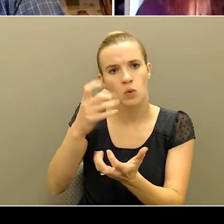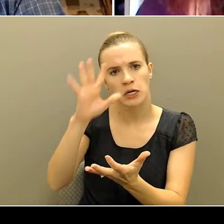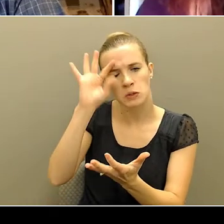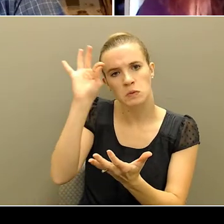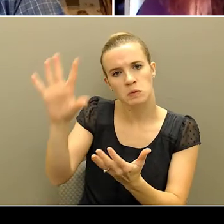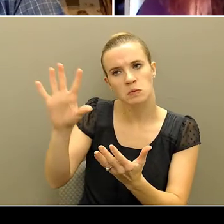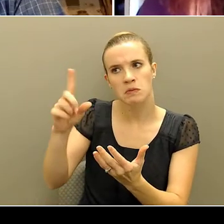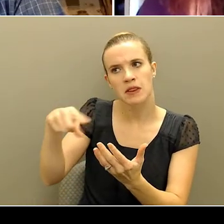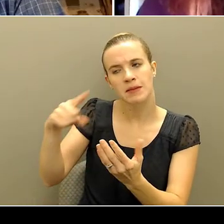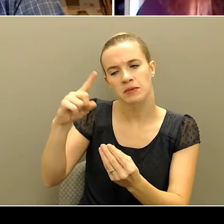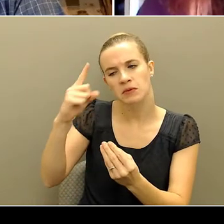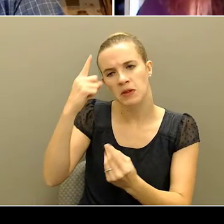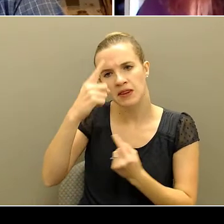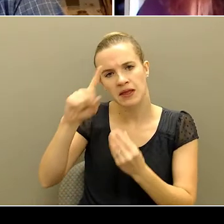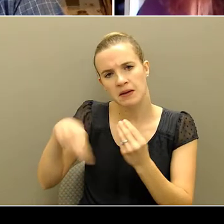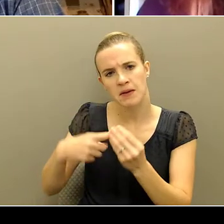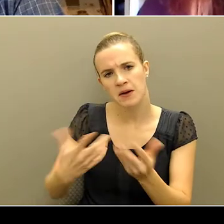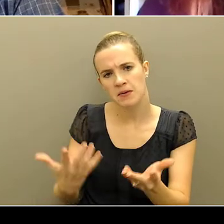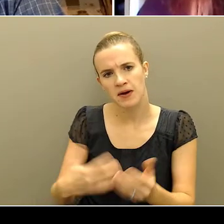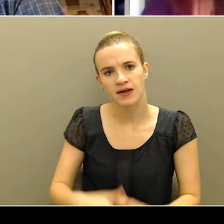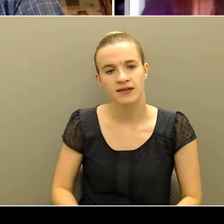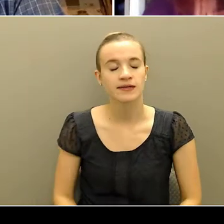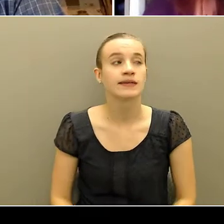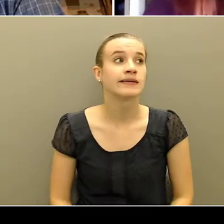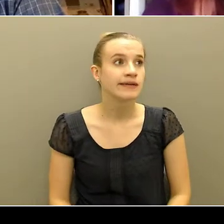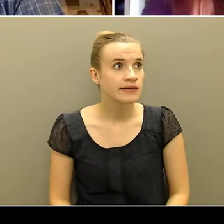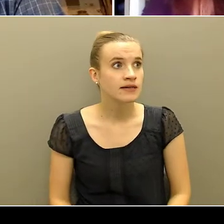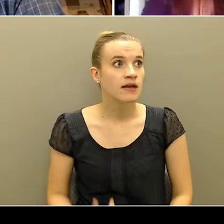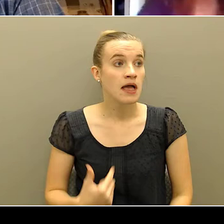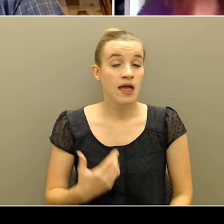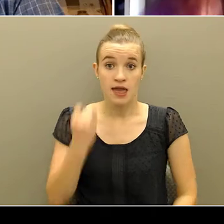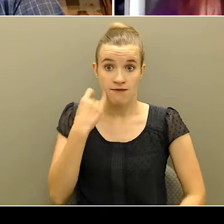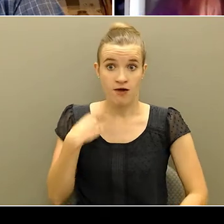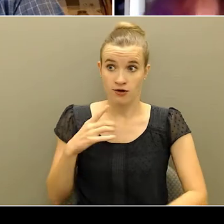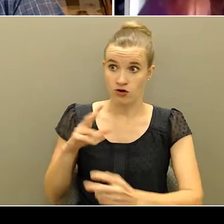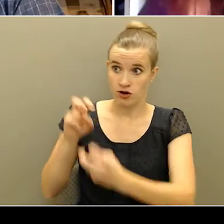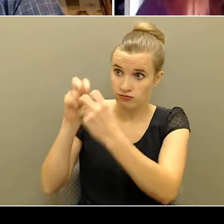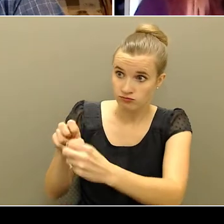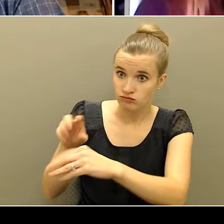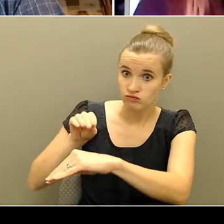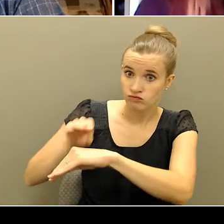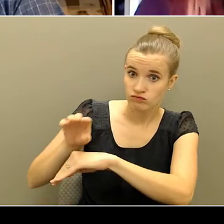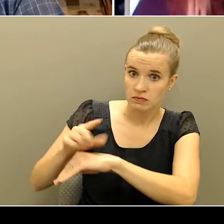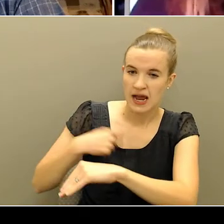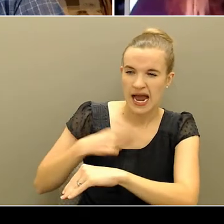who needs the access, it's who they're connected to as well. And that also